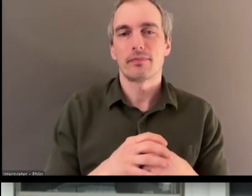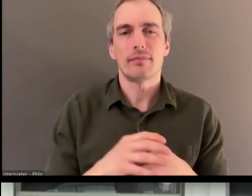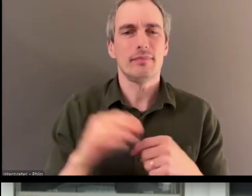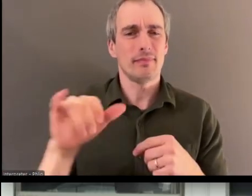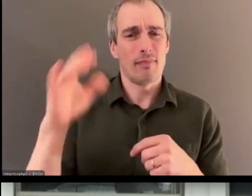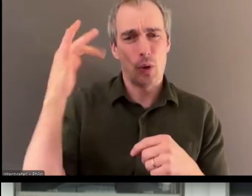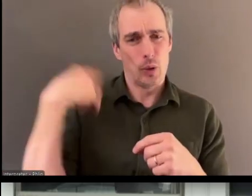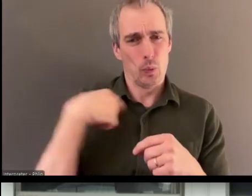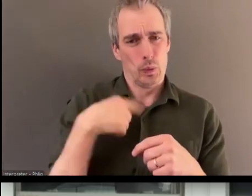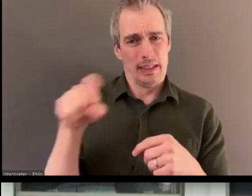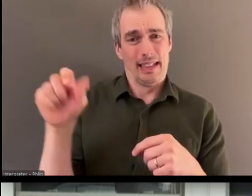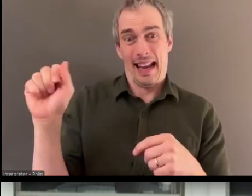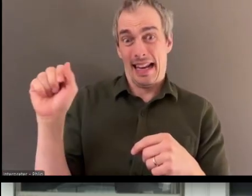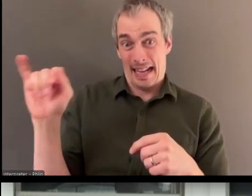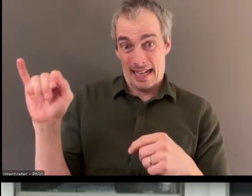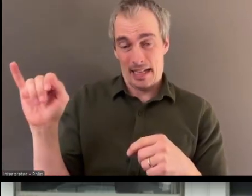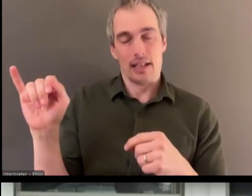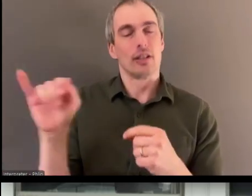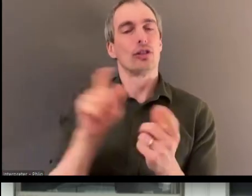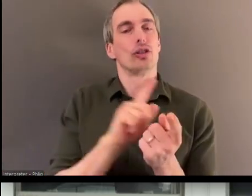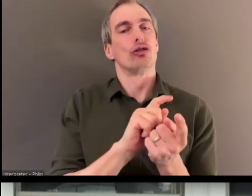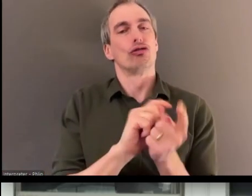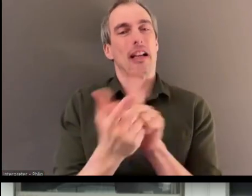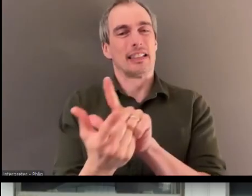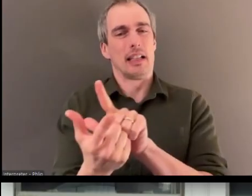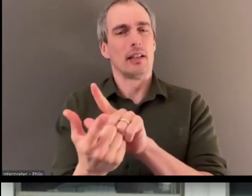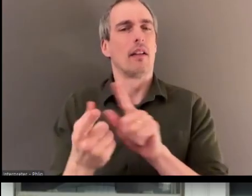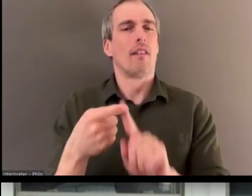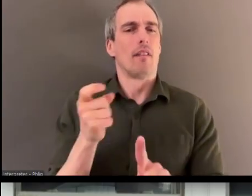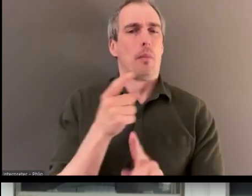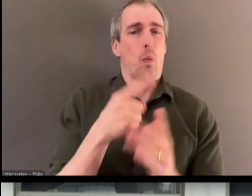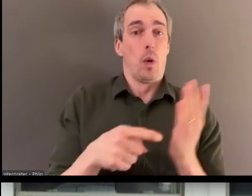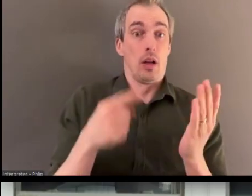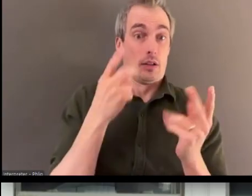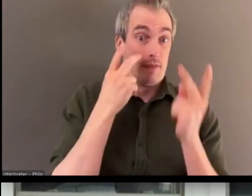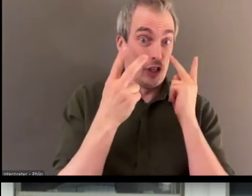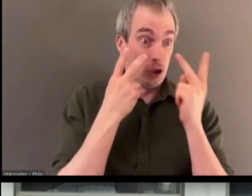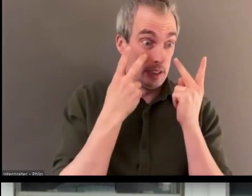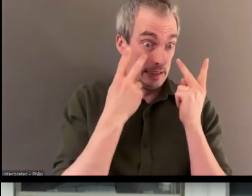semantic representation. So we're not just using AI to extract text.